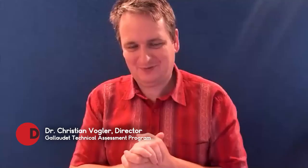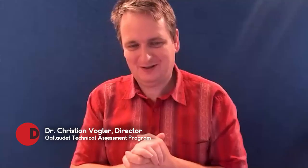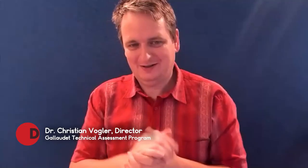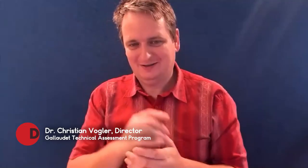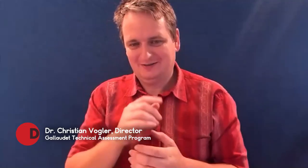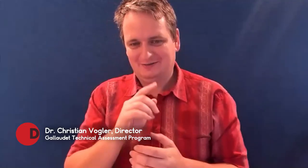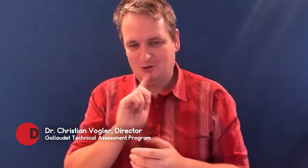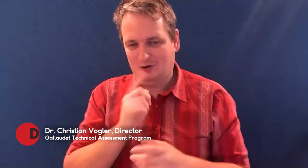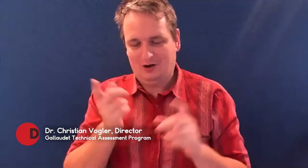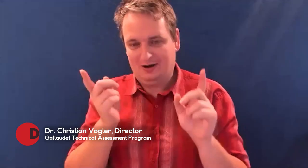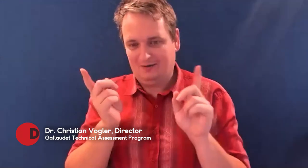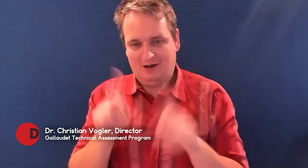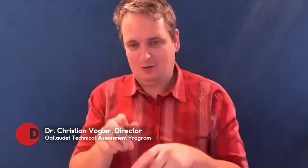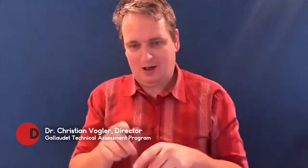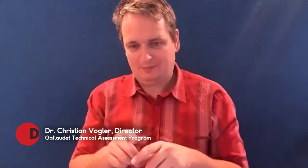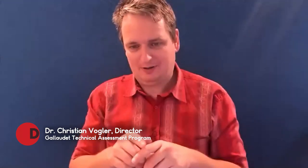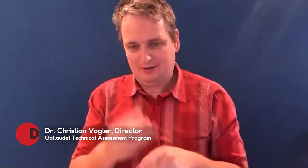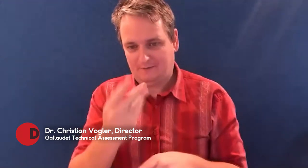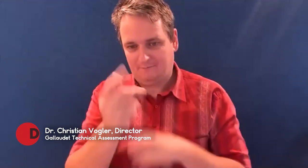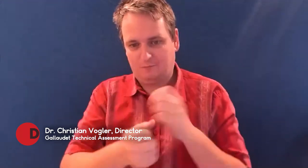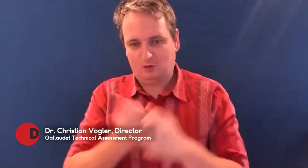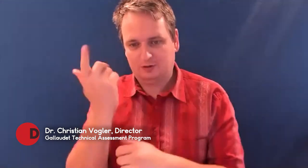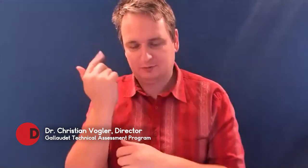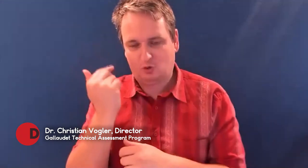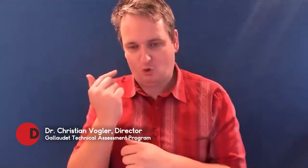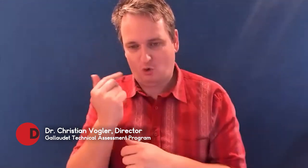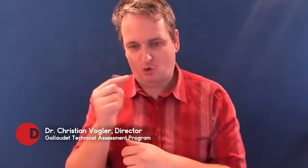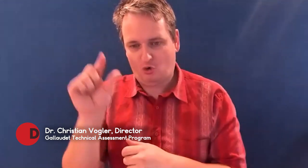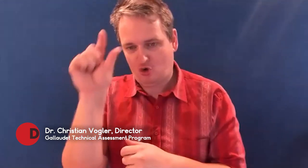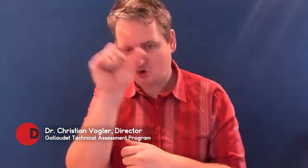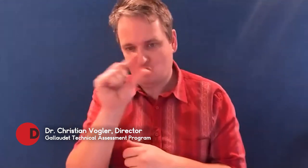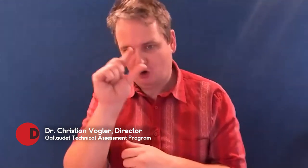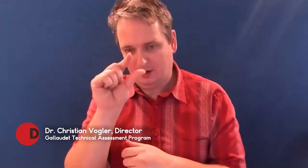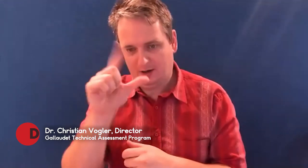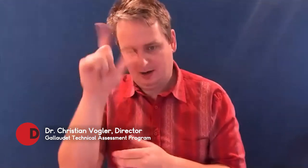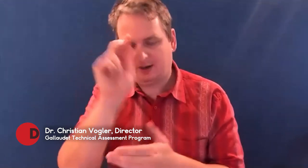What happened was a few years ago after Google and Gallaudet